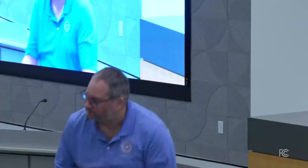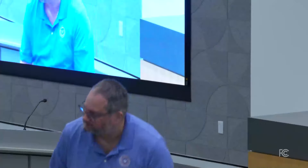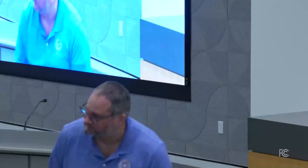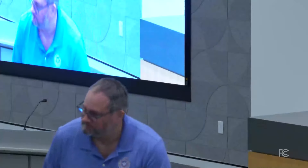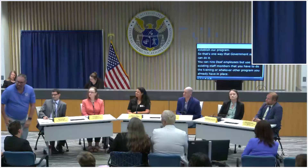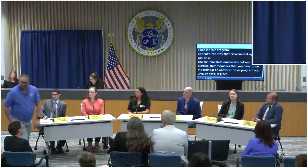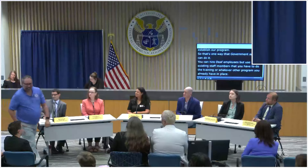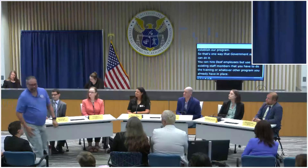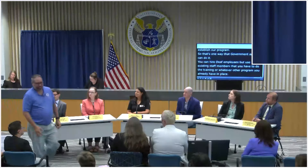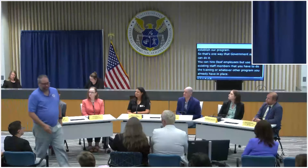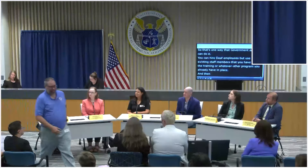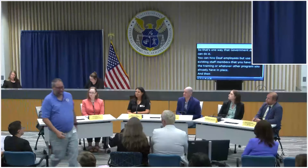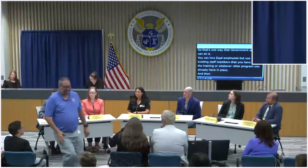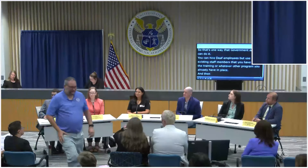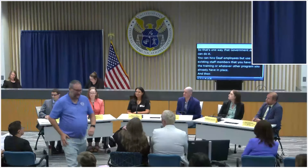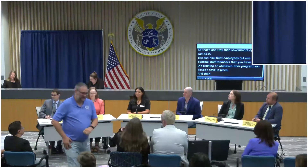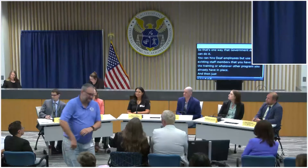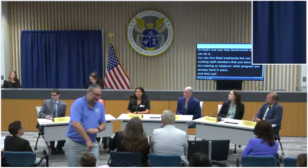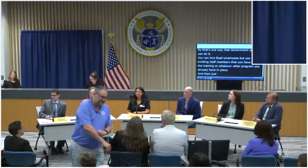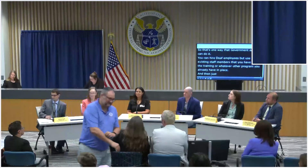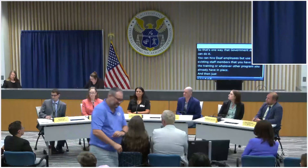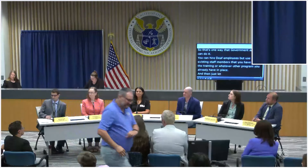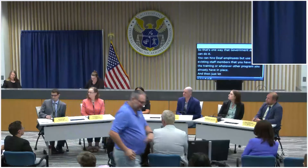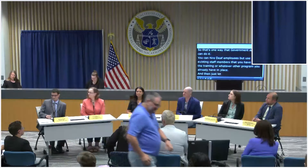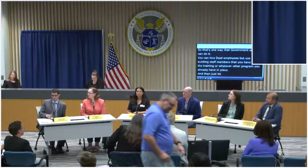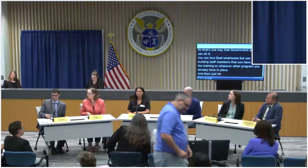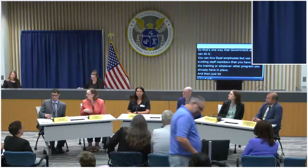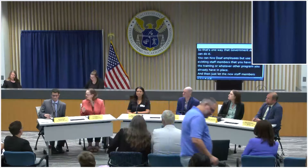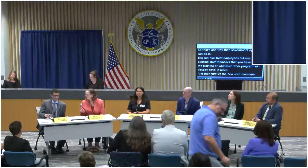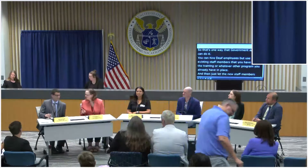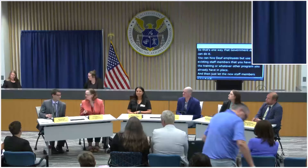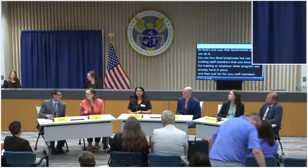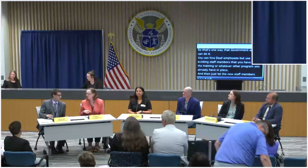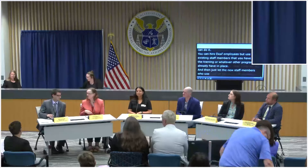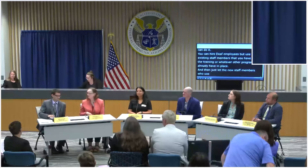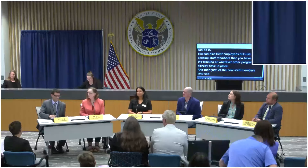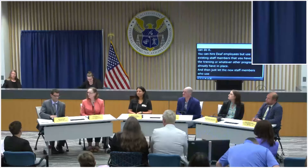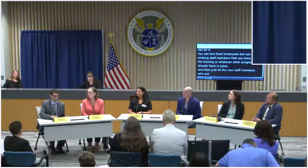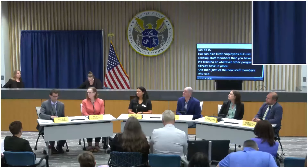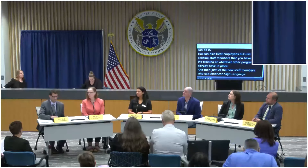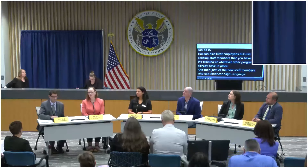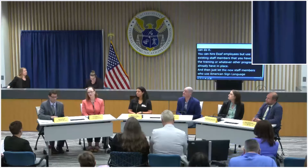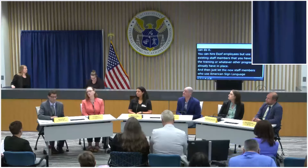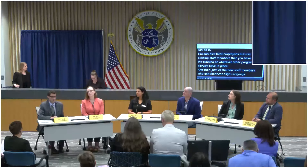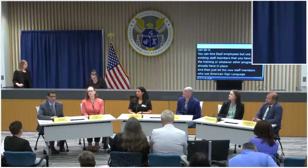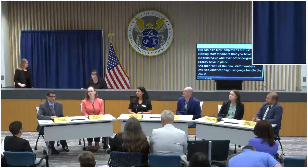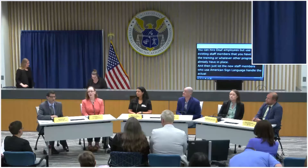OTHER PROGRAM YOU ALREADY HAVE IN PLACE. AND THEN JUST LET THE NEW STAFF MEMBERS WHO USE AMERICAN SIGN LANGUAGE